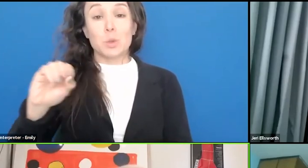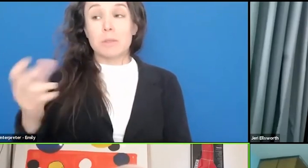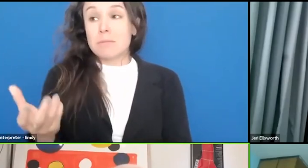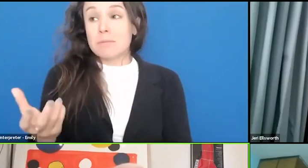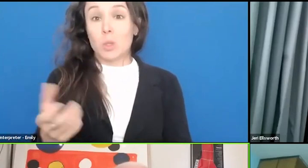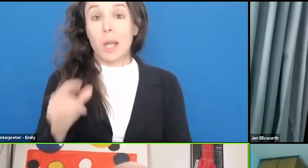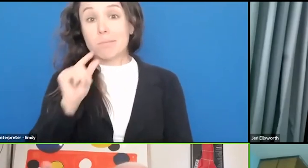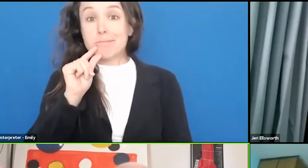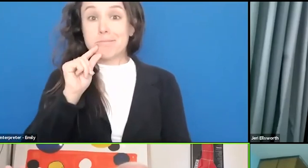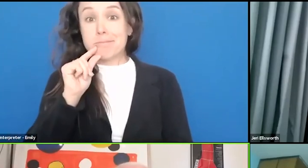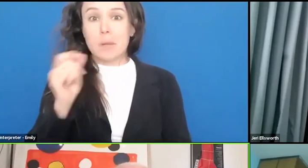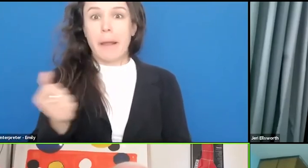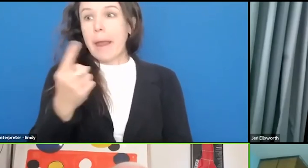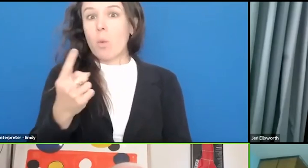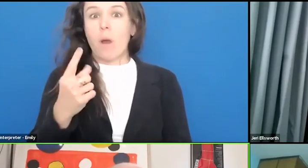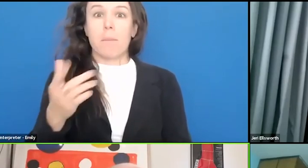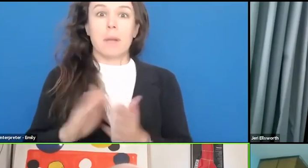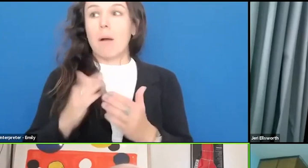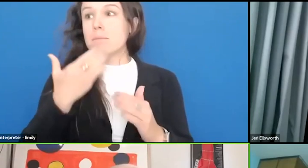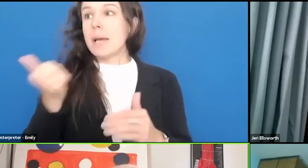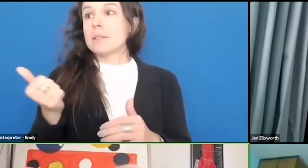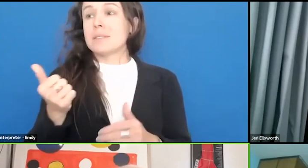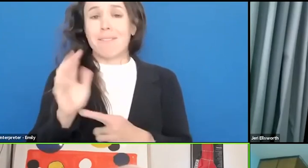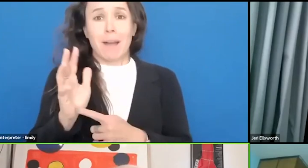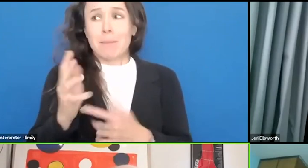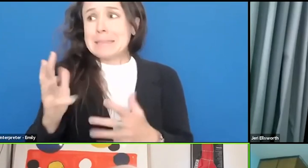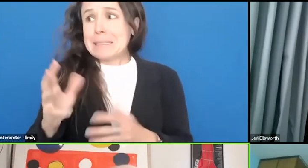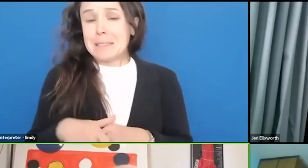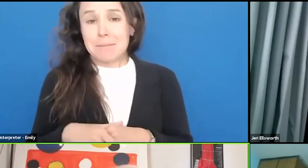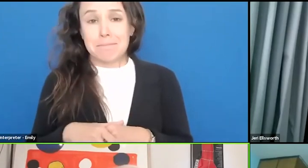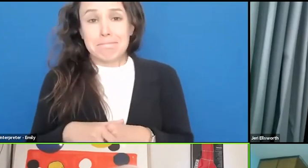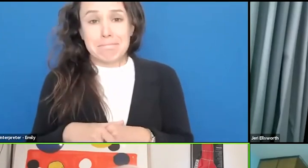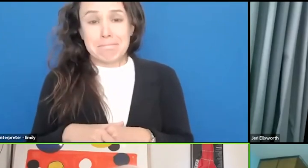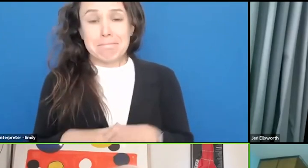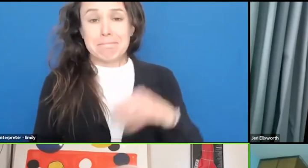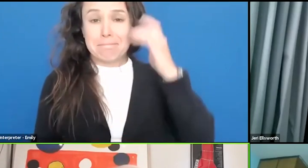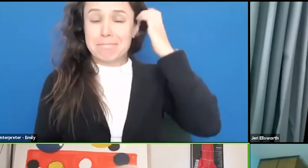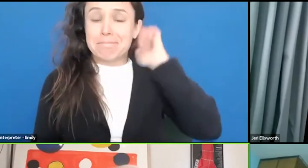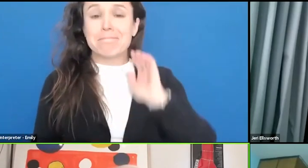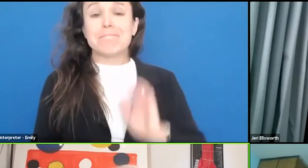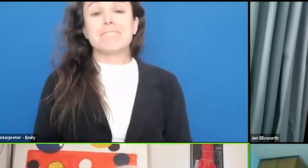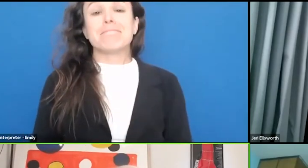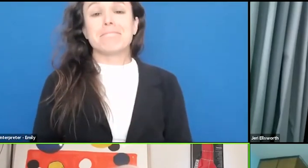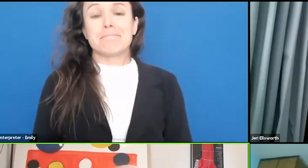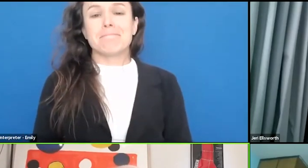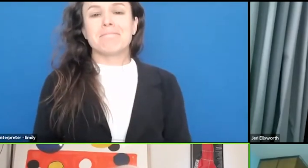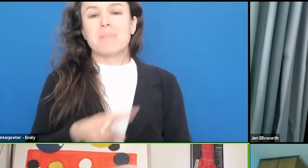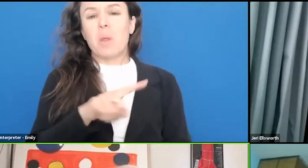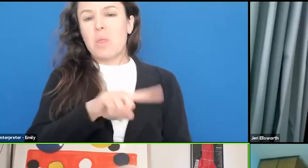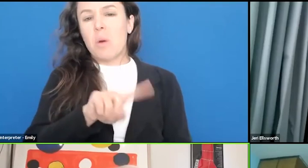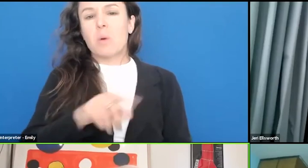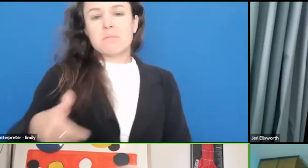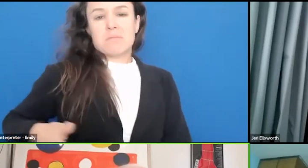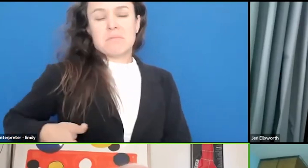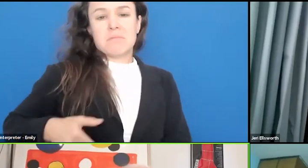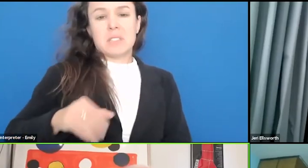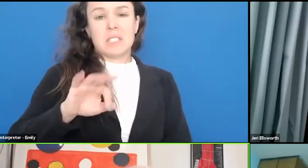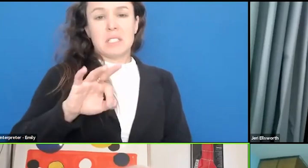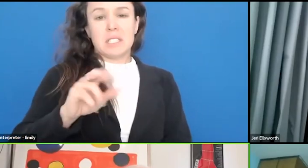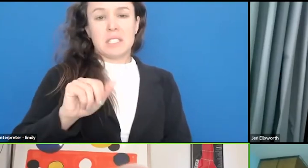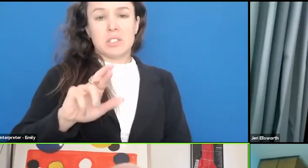five minutes as anyone has ever been on a kazoo. Those sort of intuitive interfaces are – a hammer,